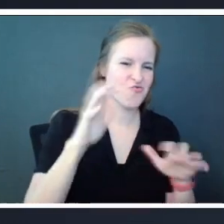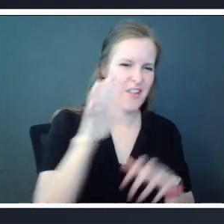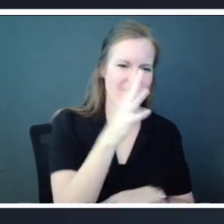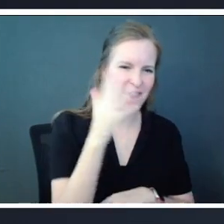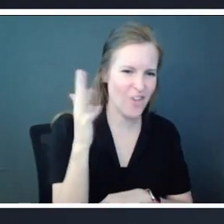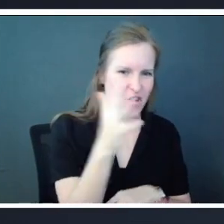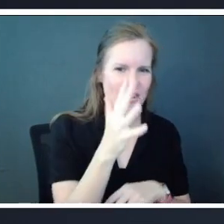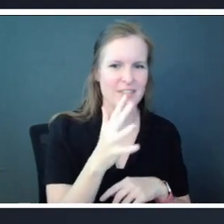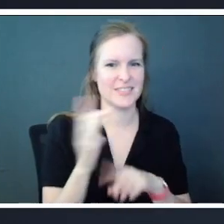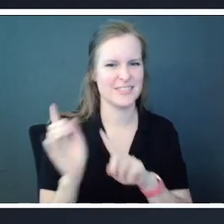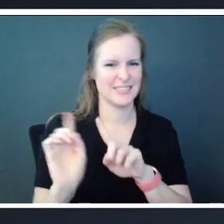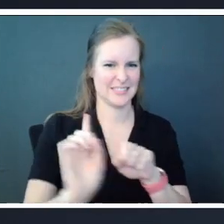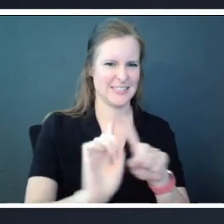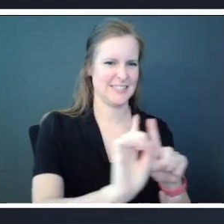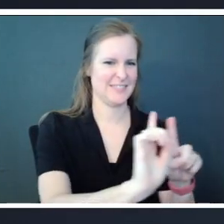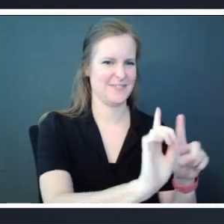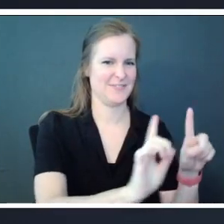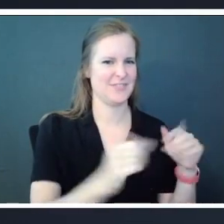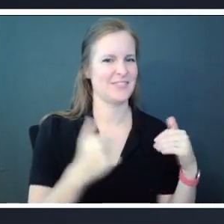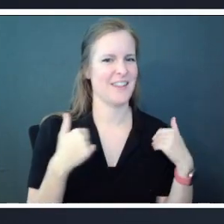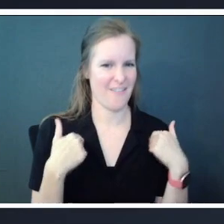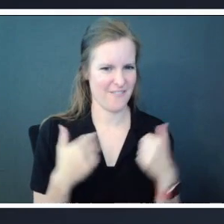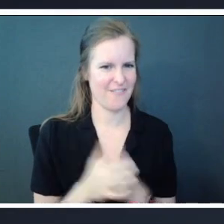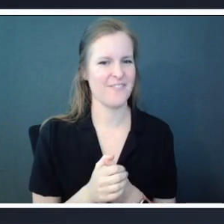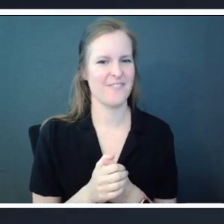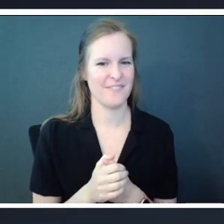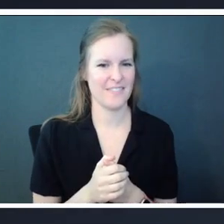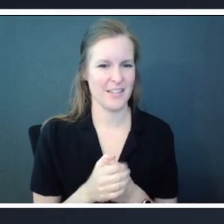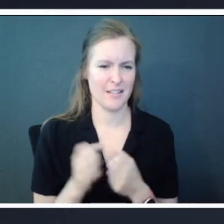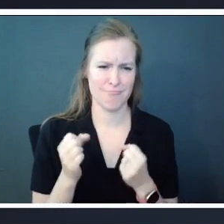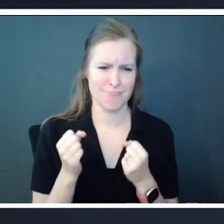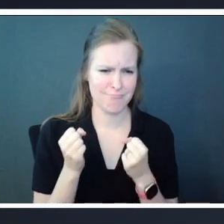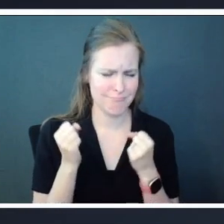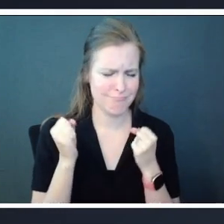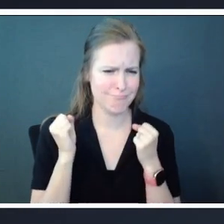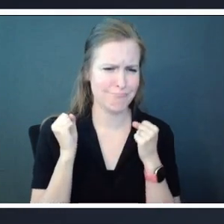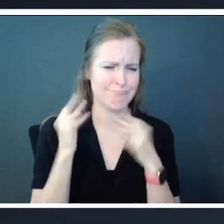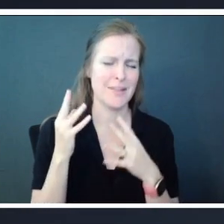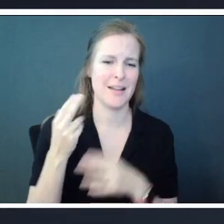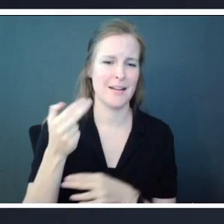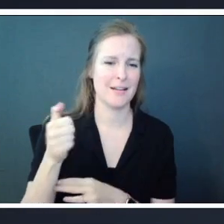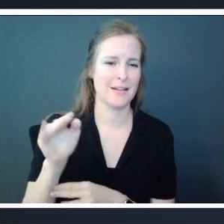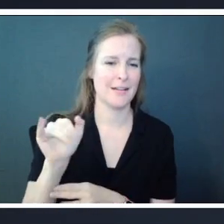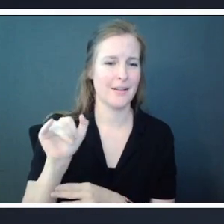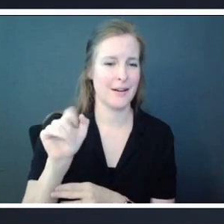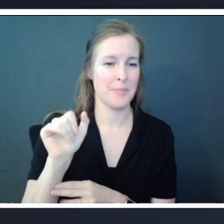are just a few of the many habitats found on Earth. Can you think of any others? Habitats